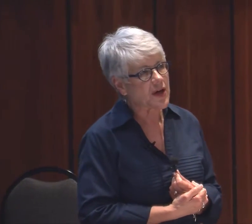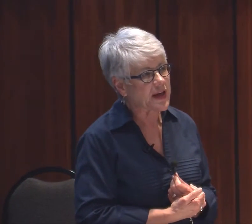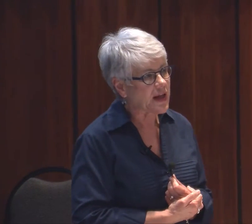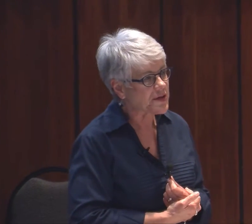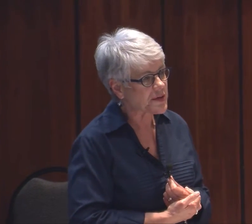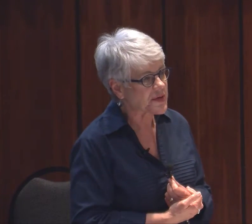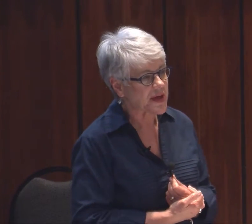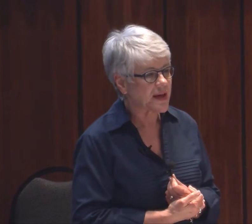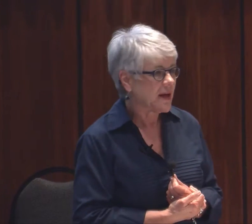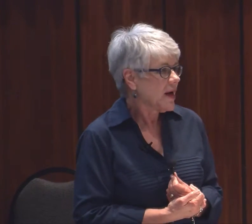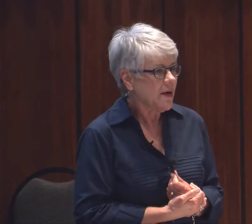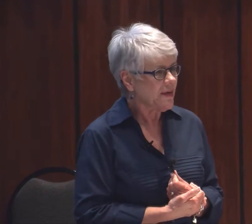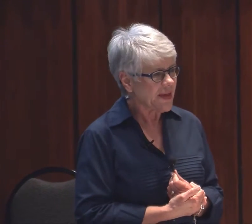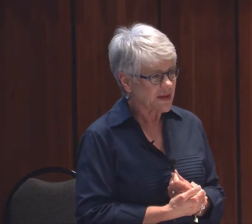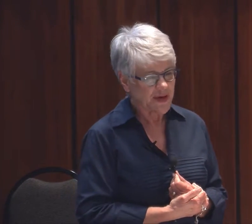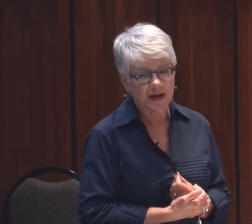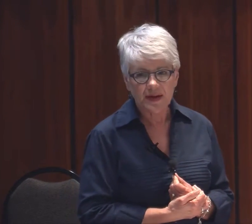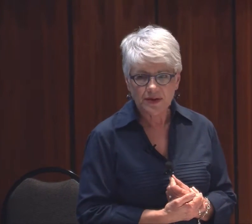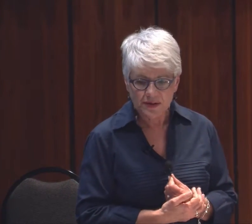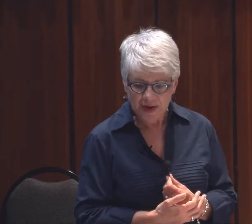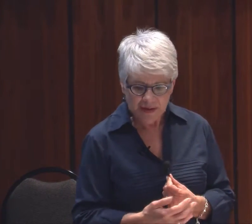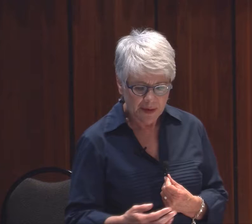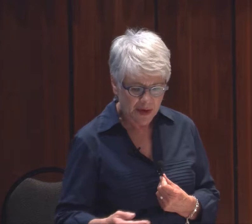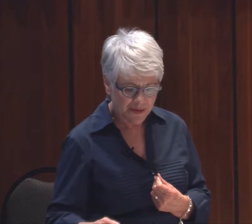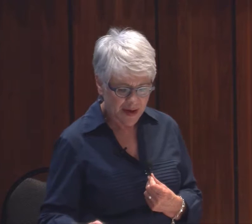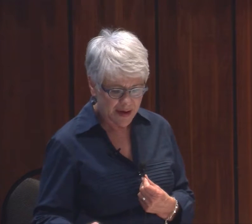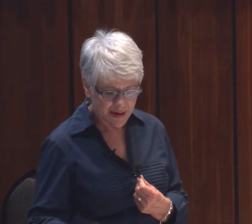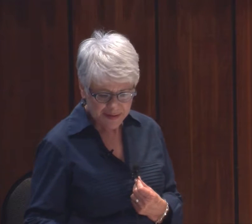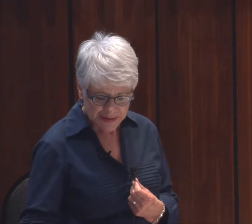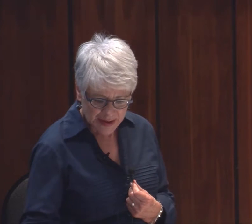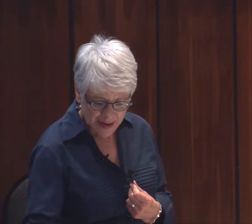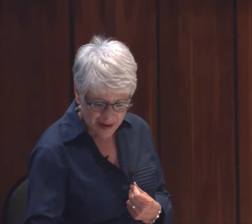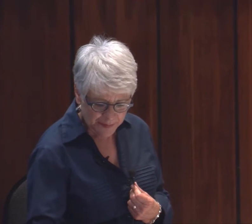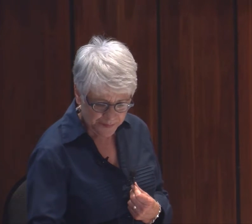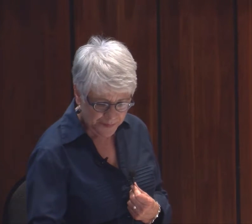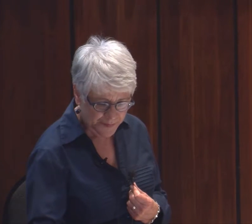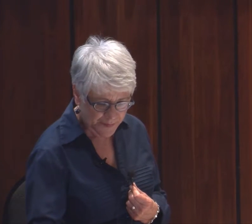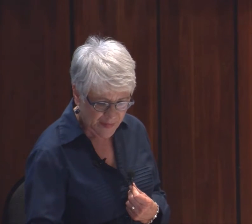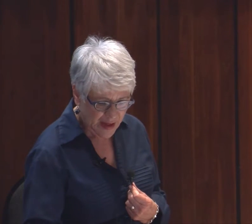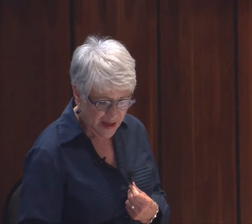audiologist will say everything's fine. The ears are fine. They work fine.